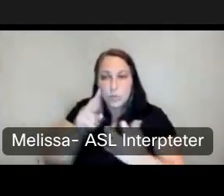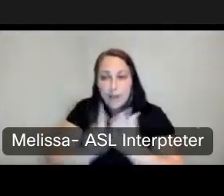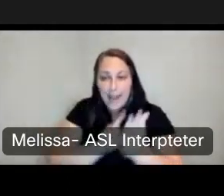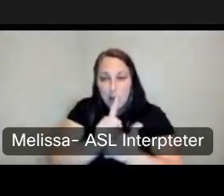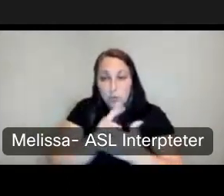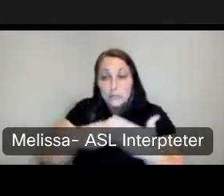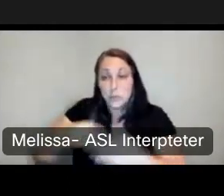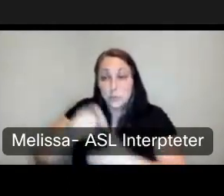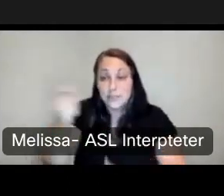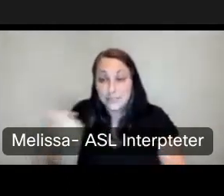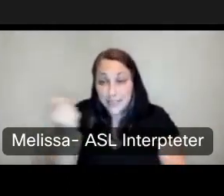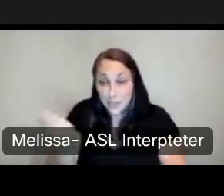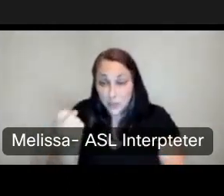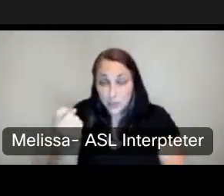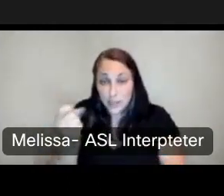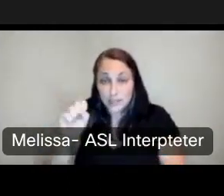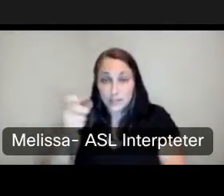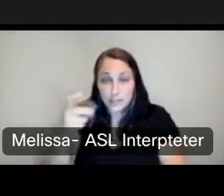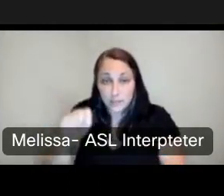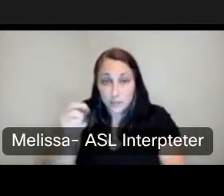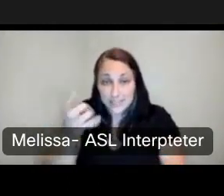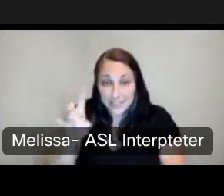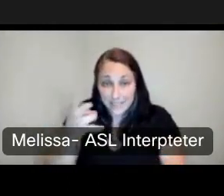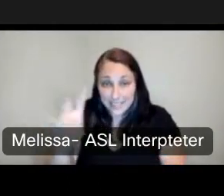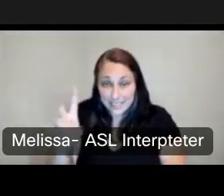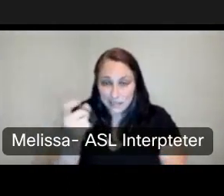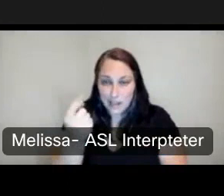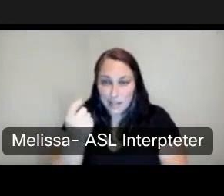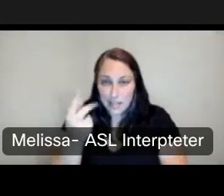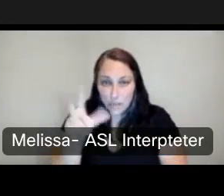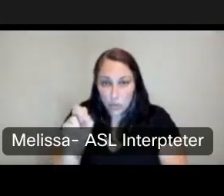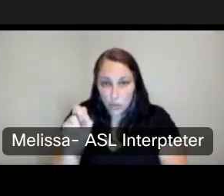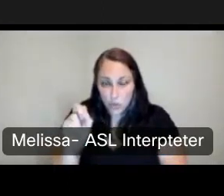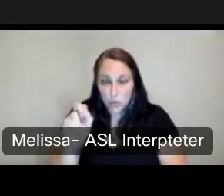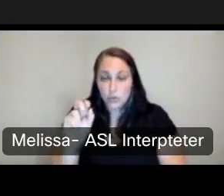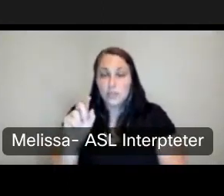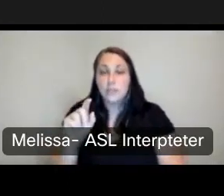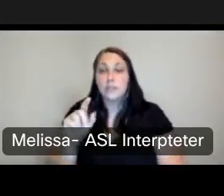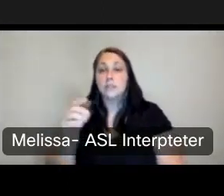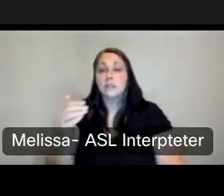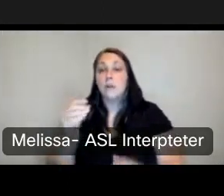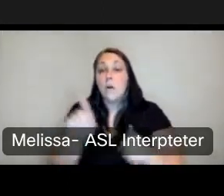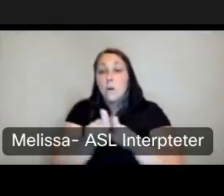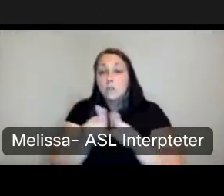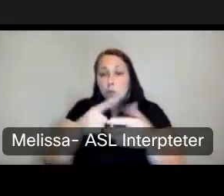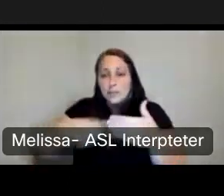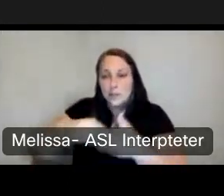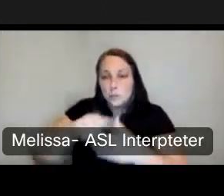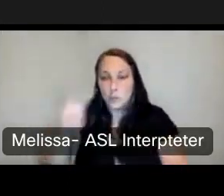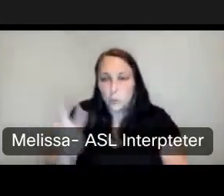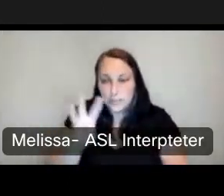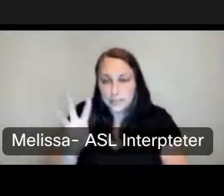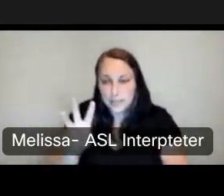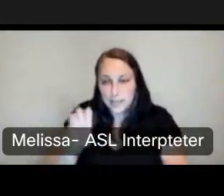September 21st um you can also request for us to attend a community meeting if you want us